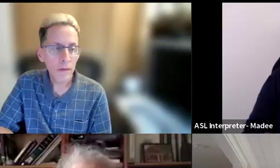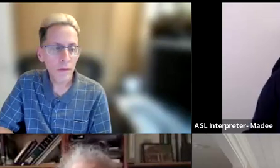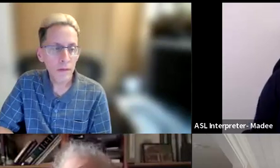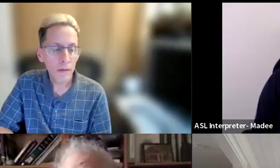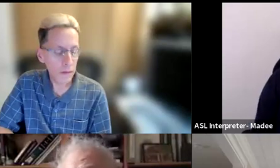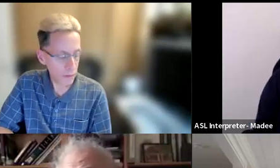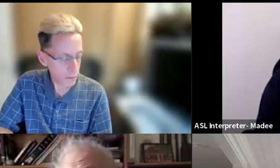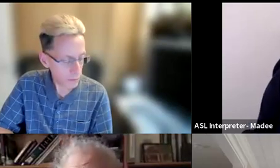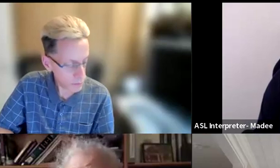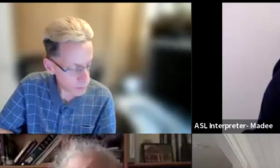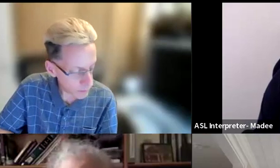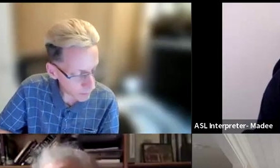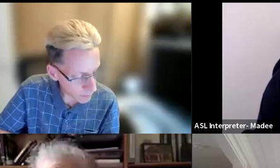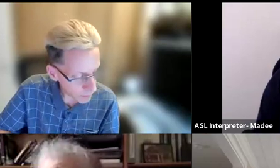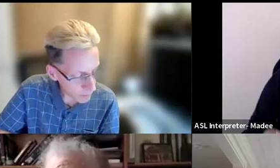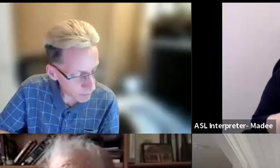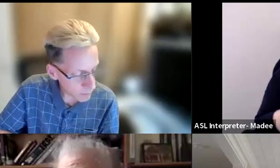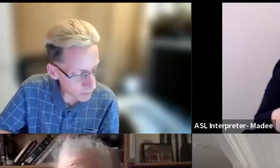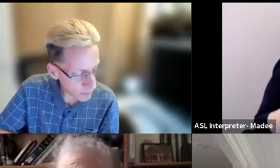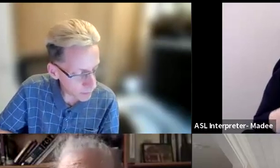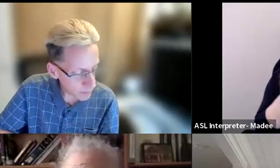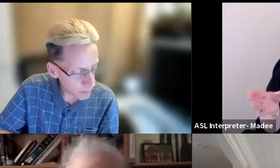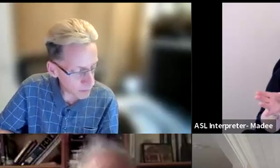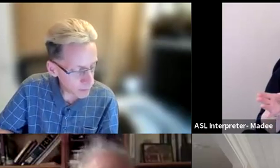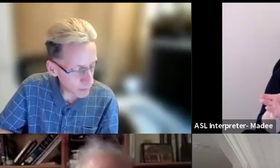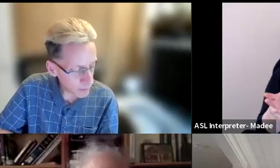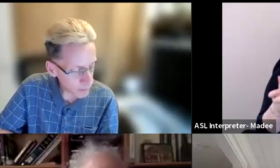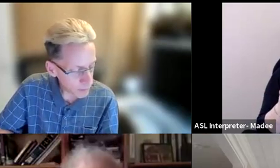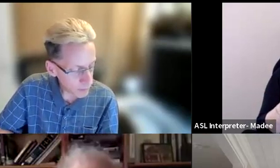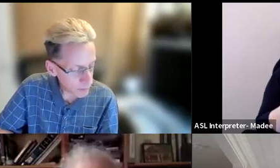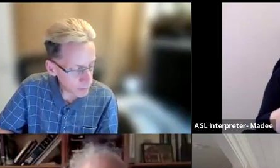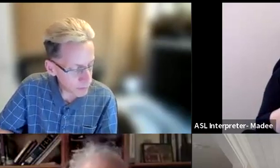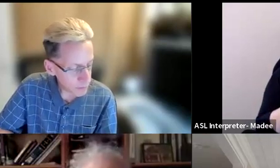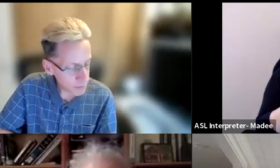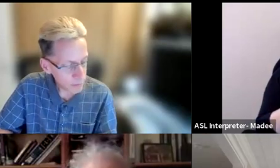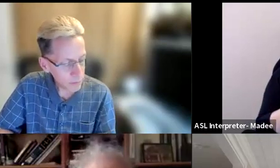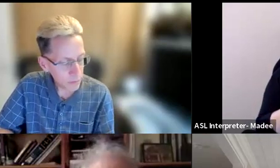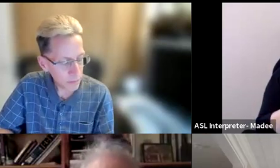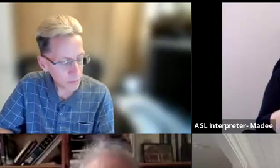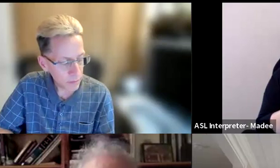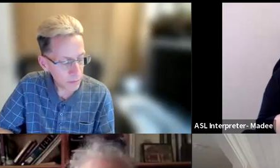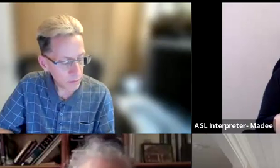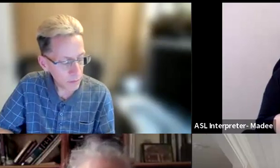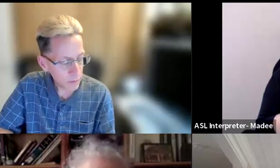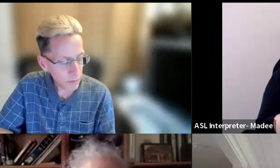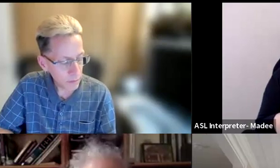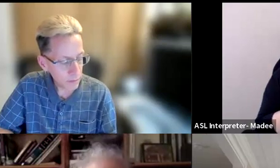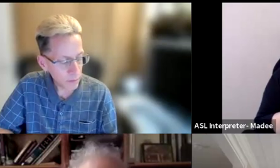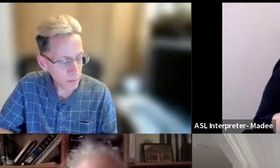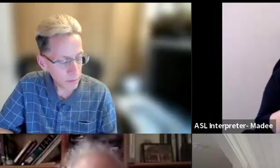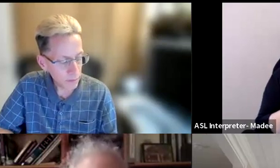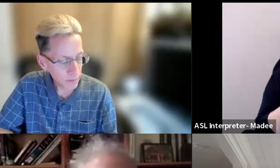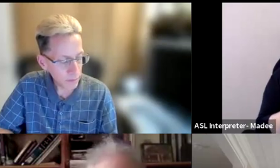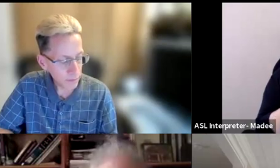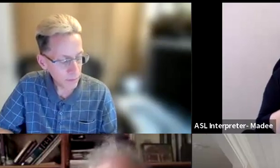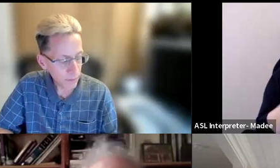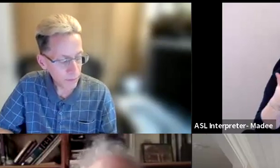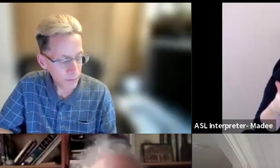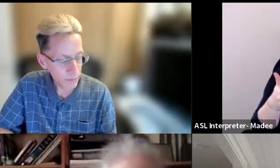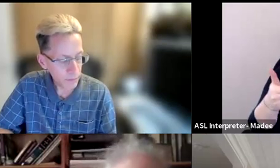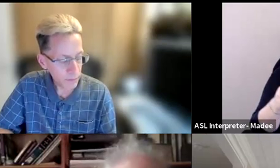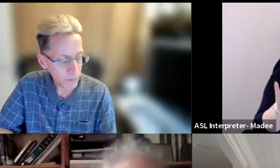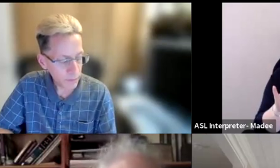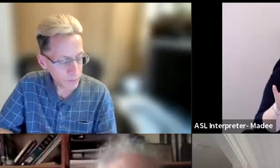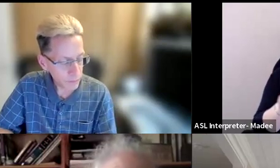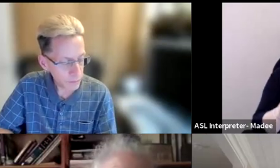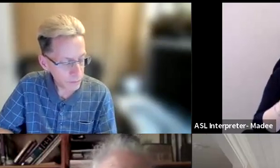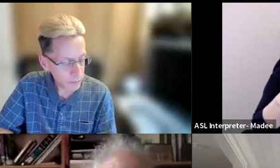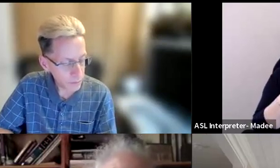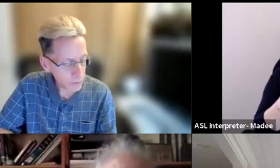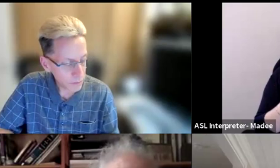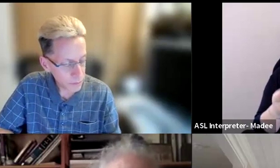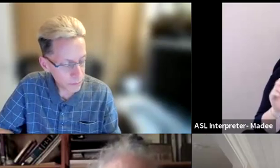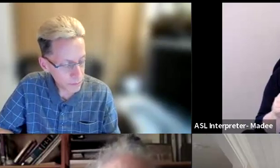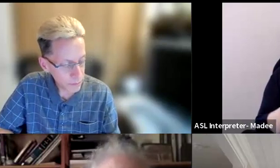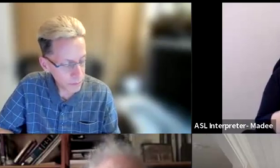Rebecca /APRIL: So just before we move on, I wanna point out, or I just wanna remind you, we will be addressing these issues as we're going on. Maybe if people have resources they could share for